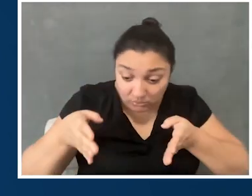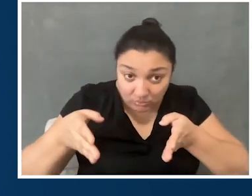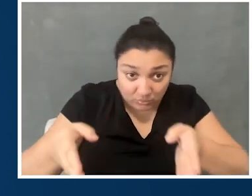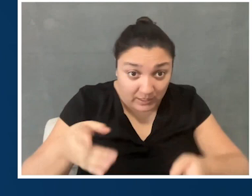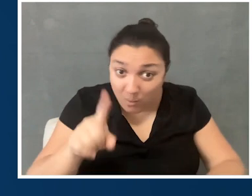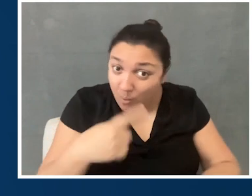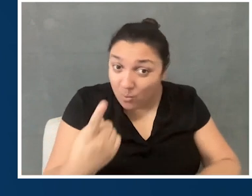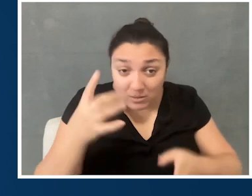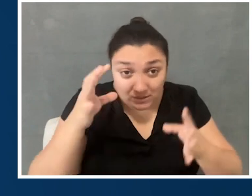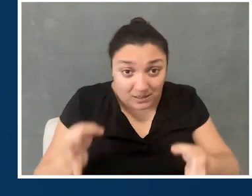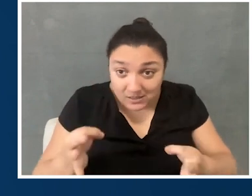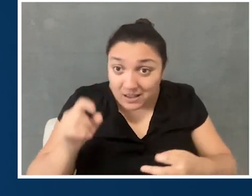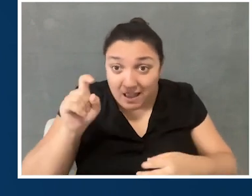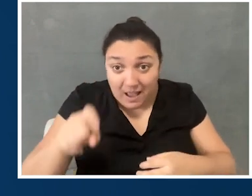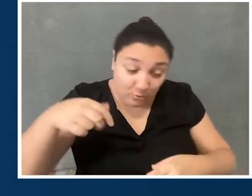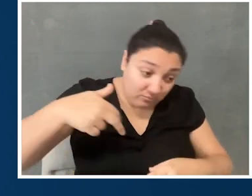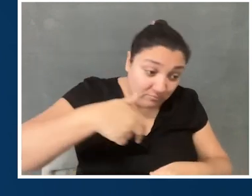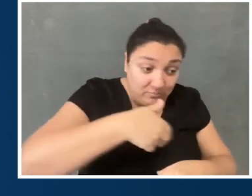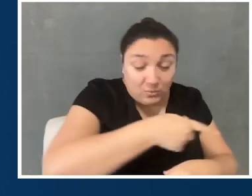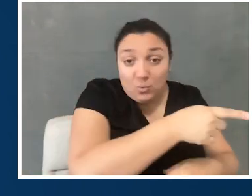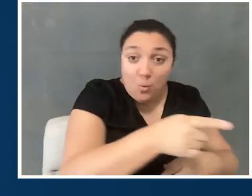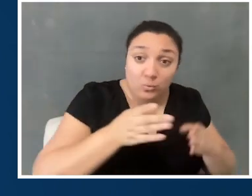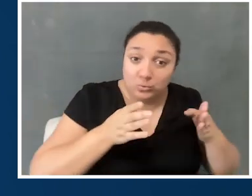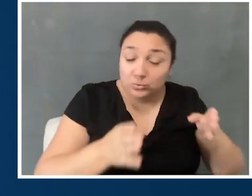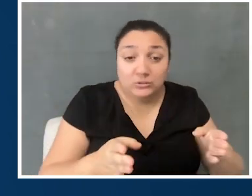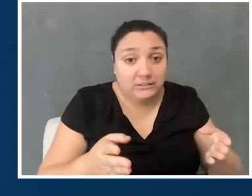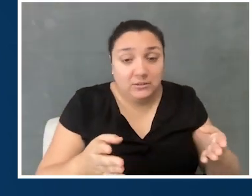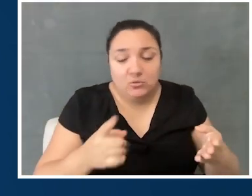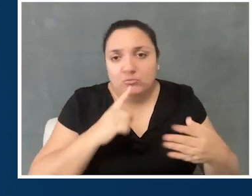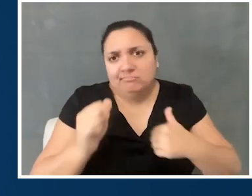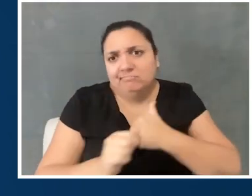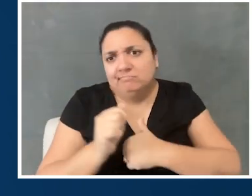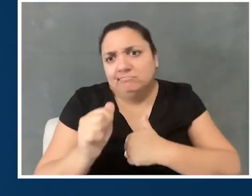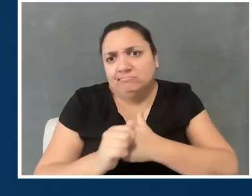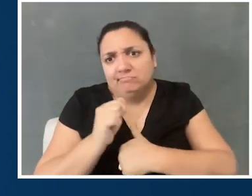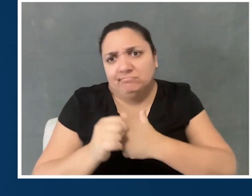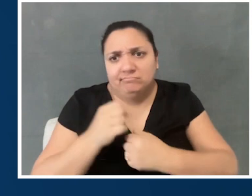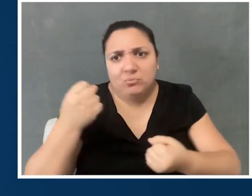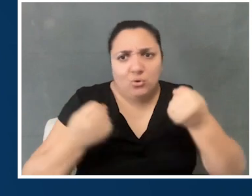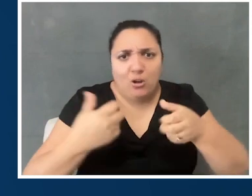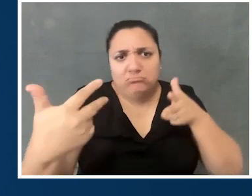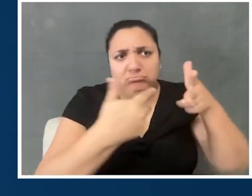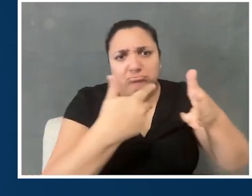because the sidewalks are in such terrible shape. And it's so dangerous to be in the road for everyone.